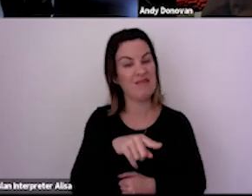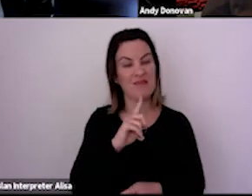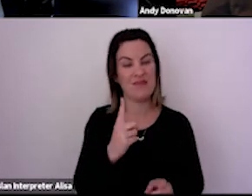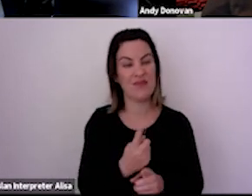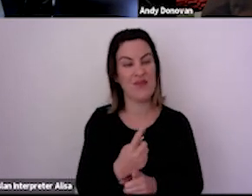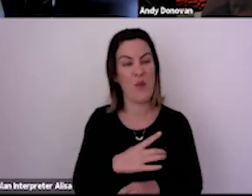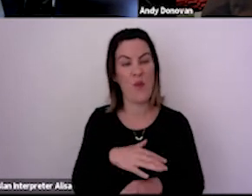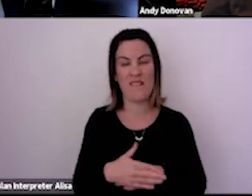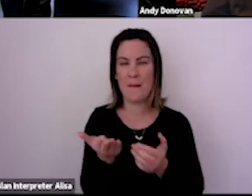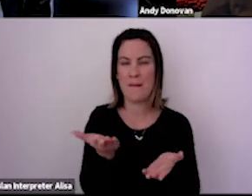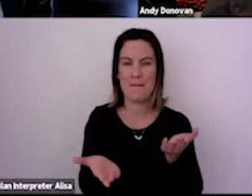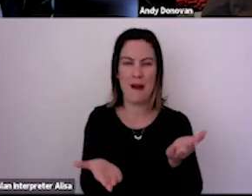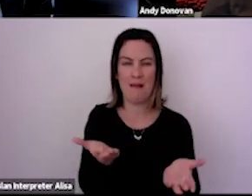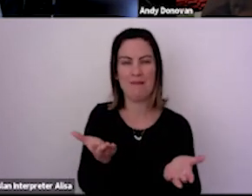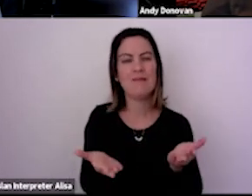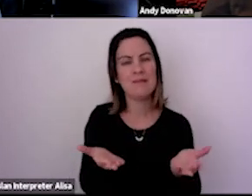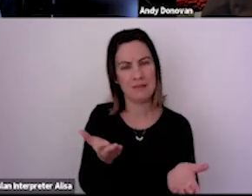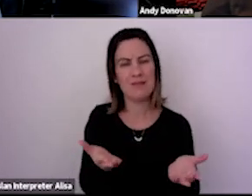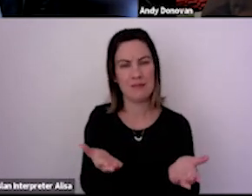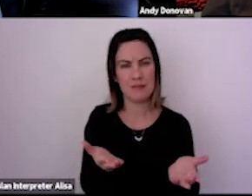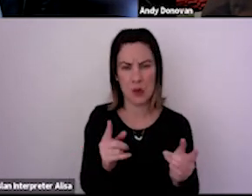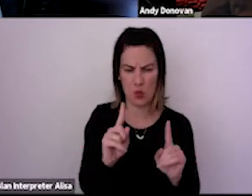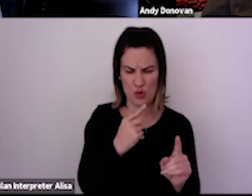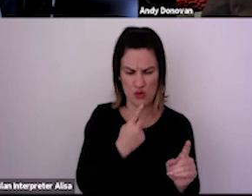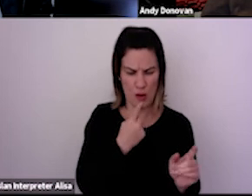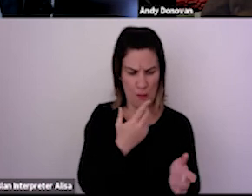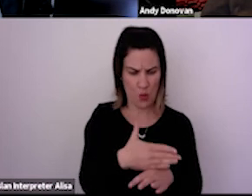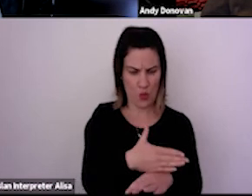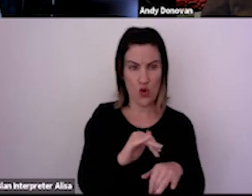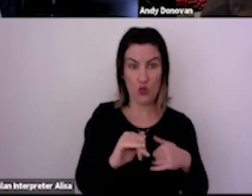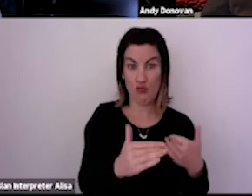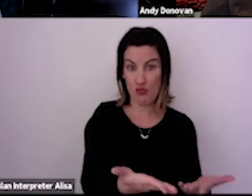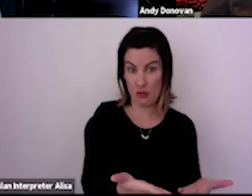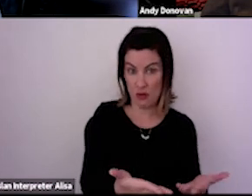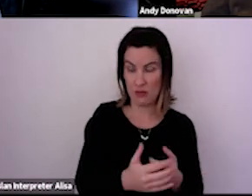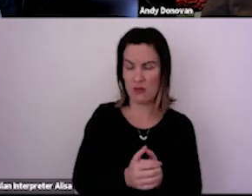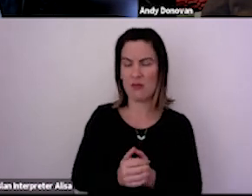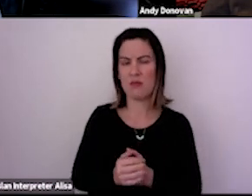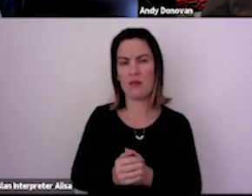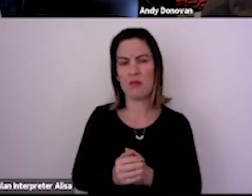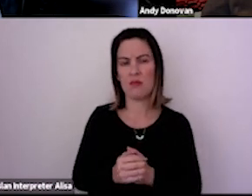In terms of the sorts of works that have been presented and ambulancing between the types of events and the